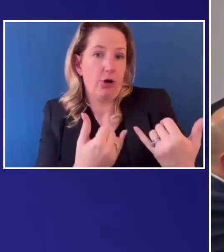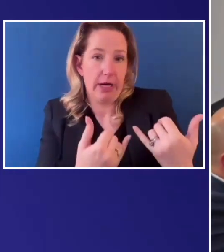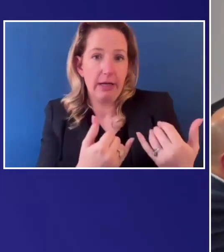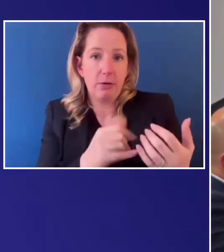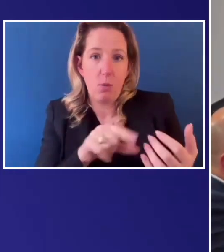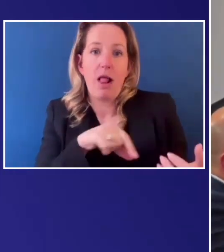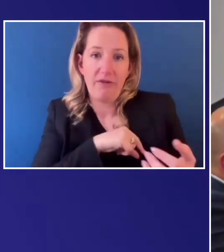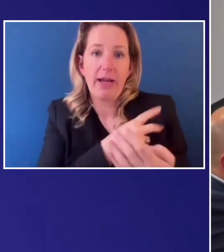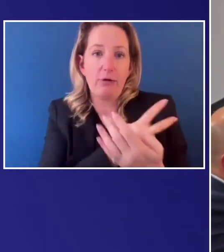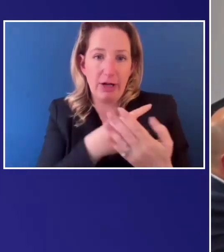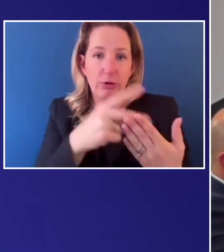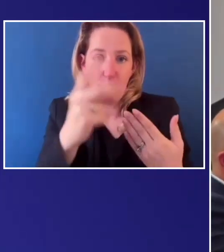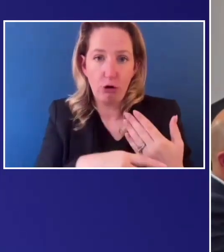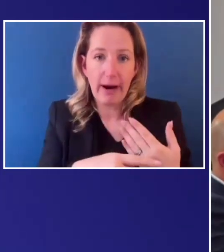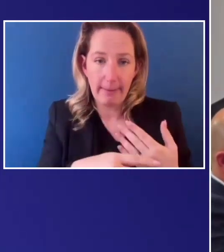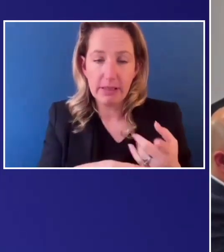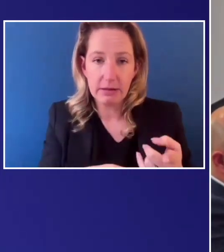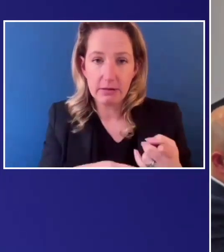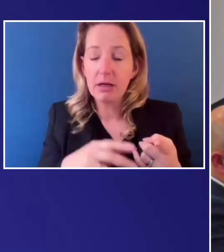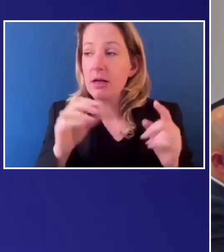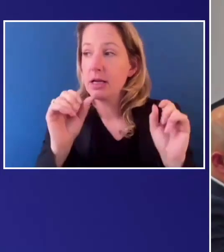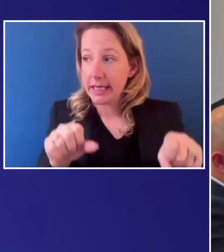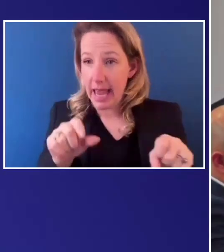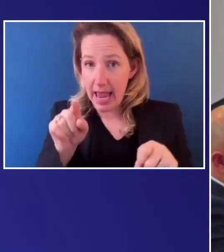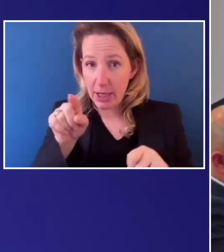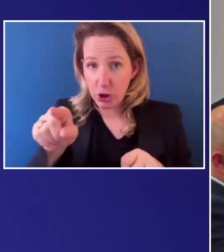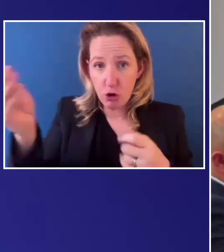be, can you provide us with that information?